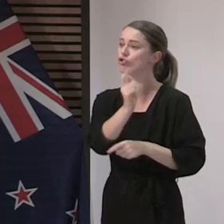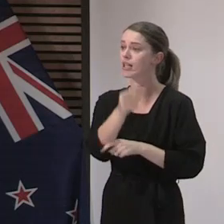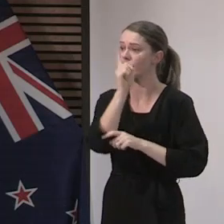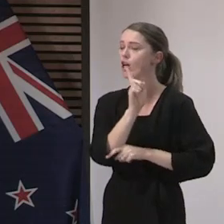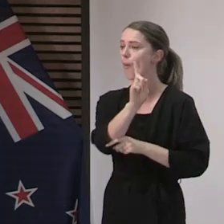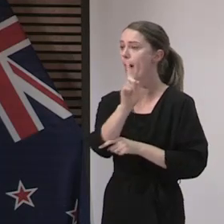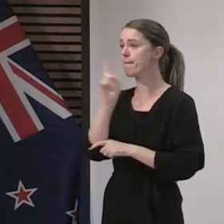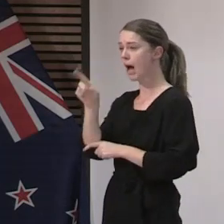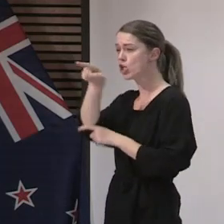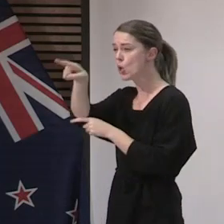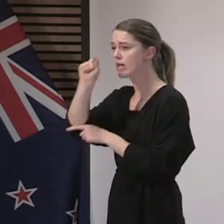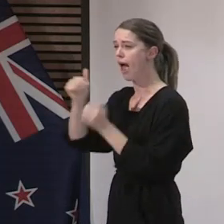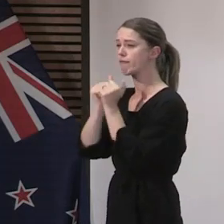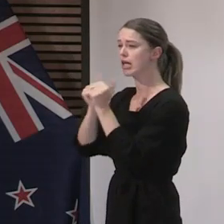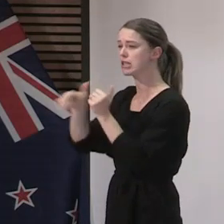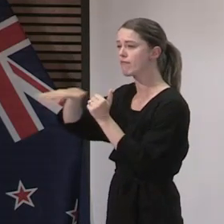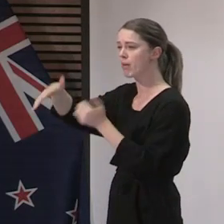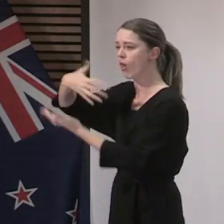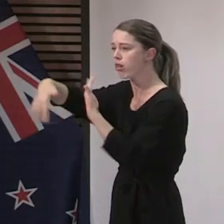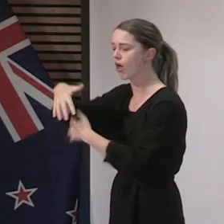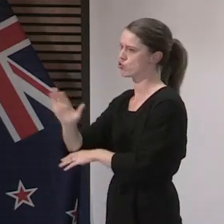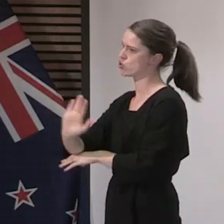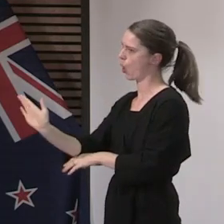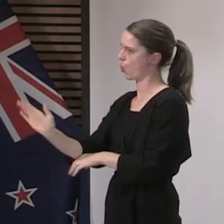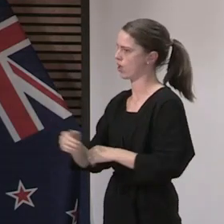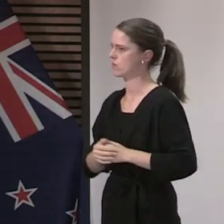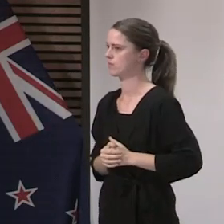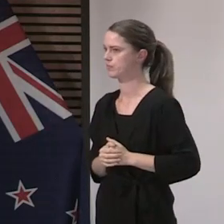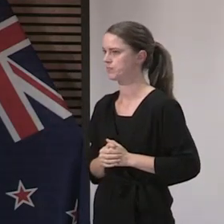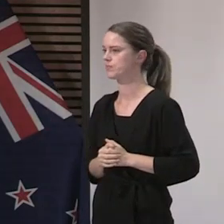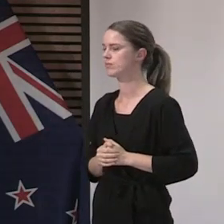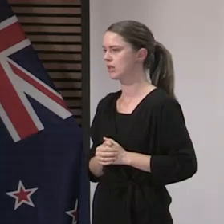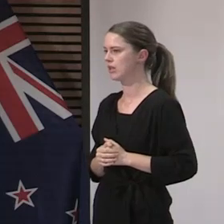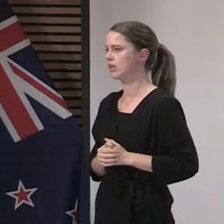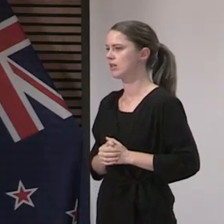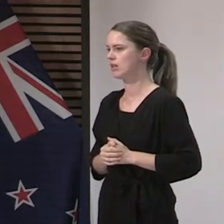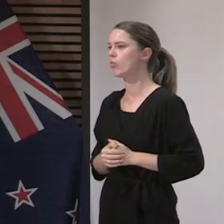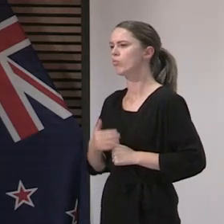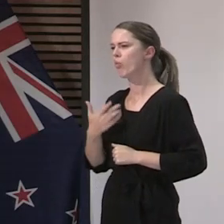activity, like construction, manufacturing and forestry, but it does not allow more